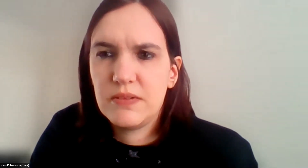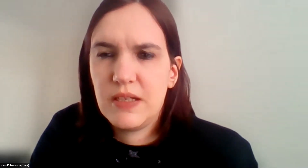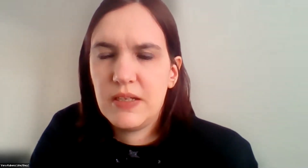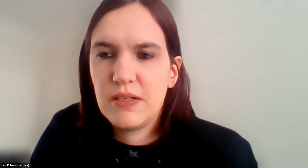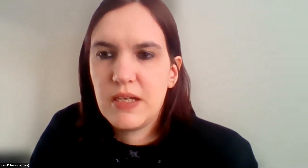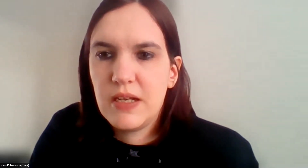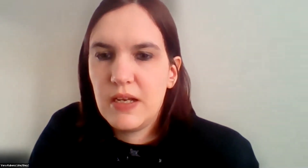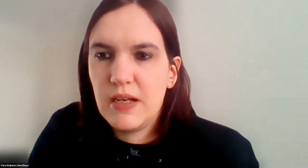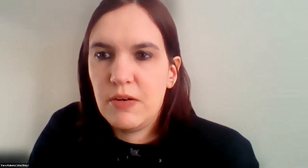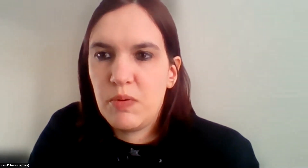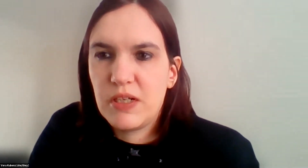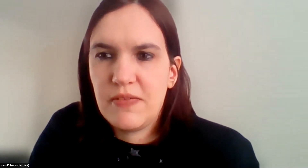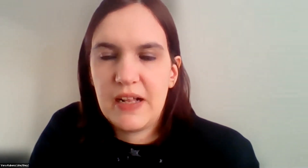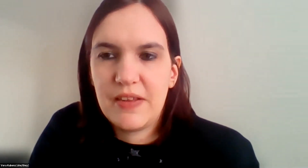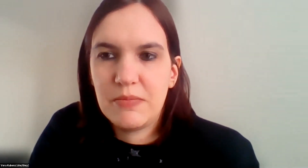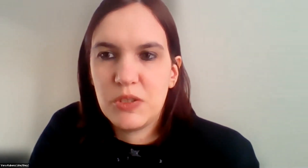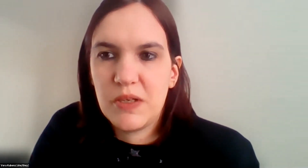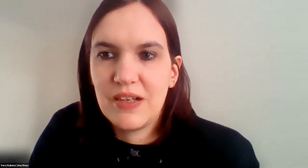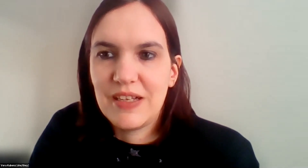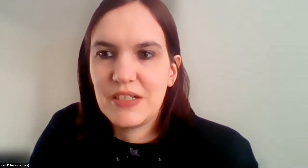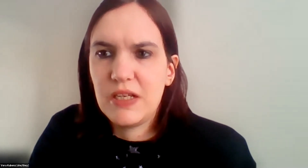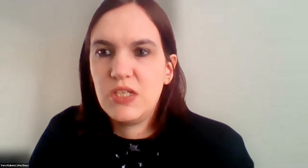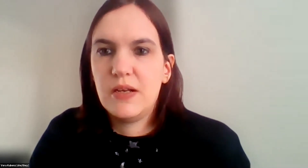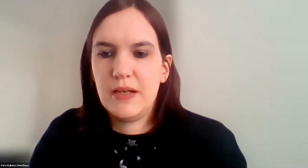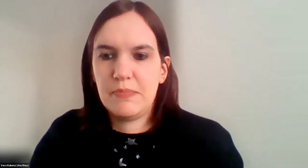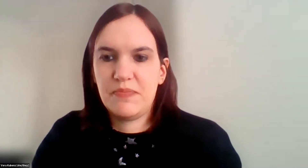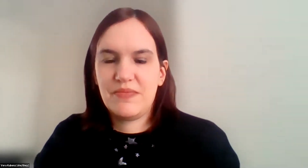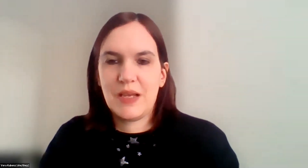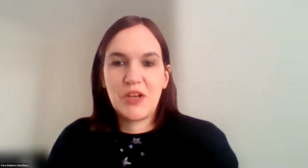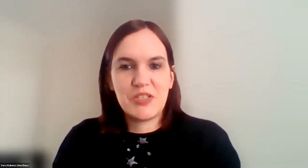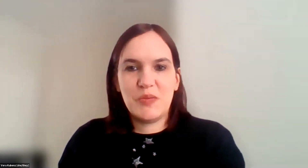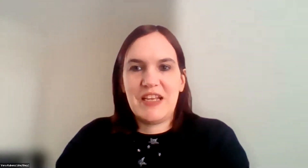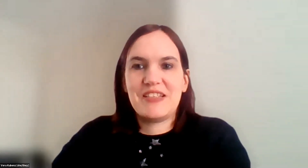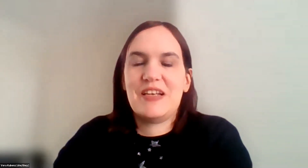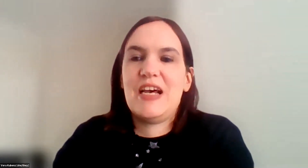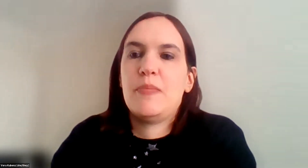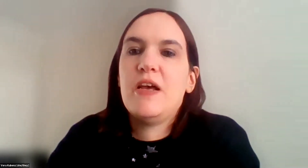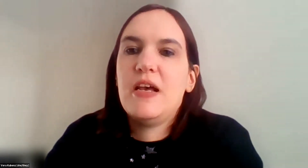is that sexual and reproductive health I'm assuming? SRH? I'm going to assume it is.